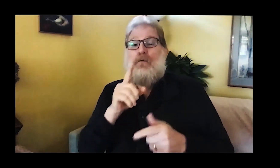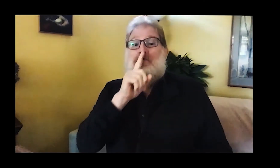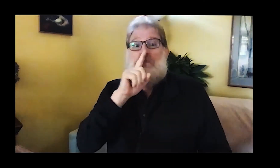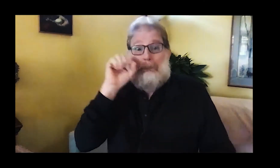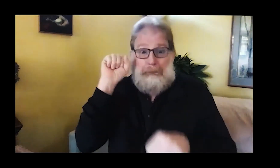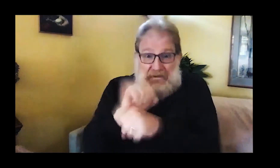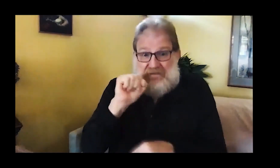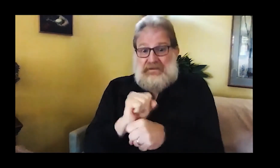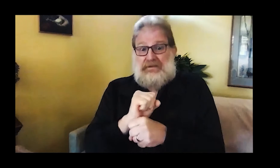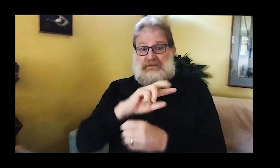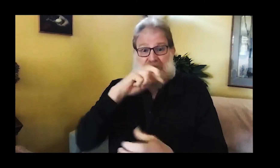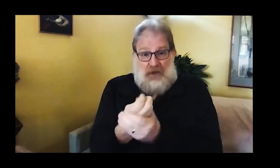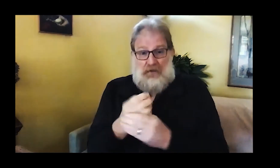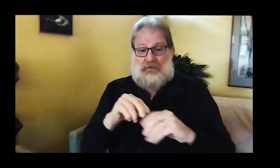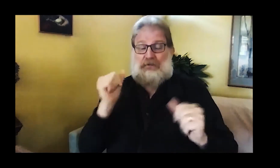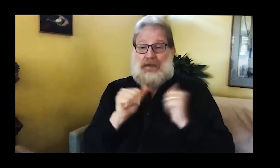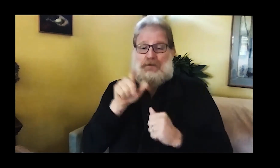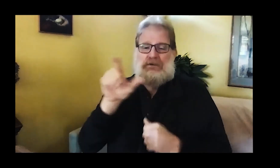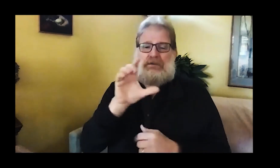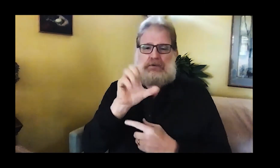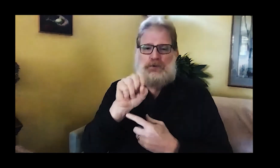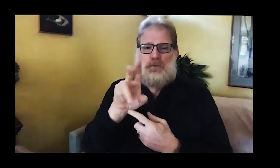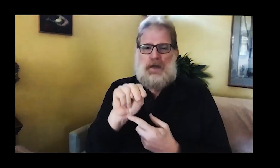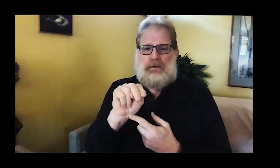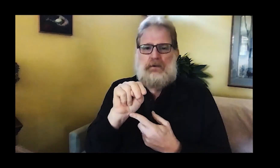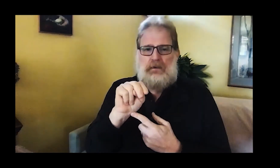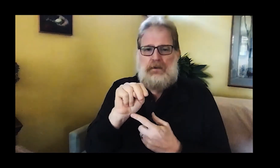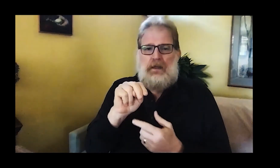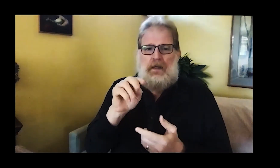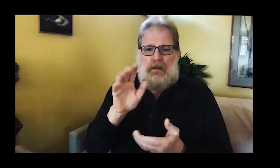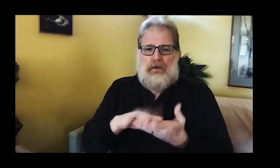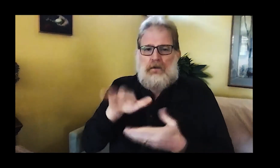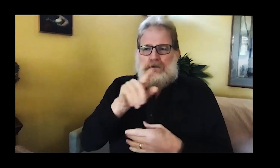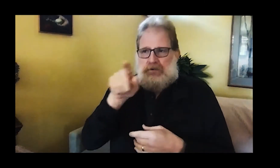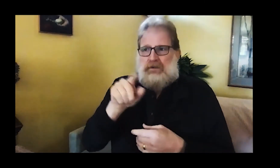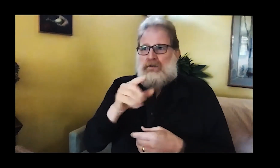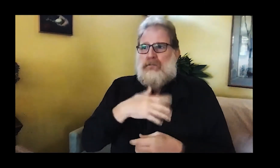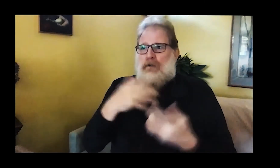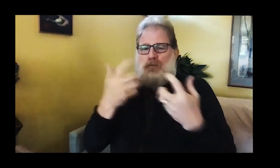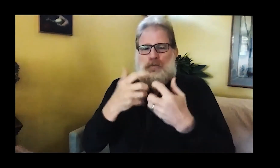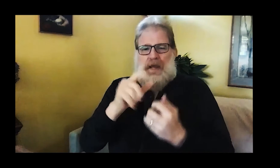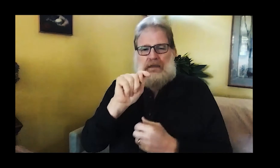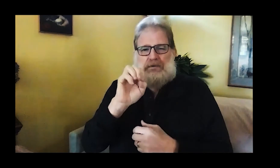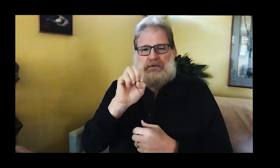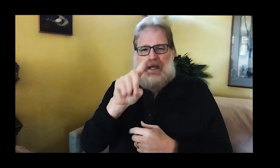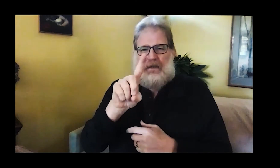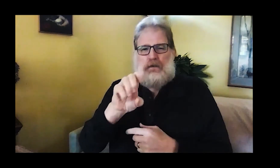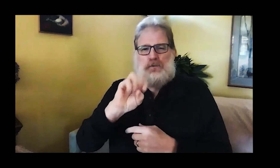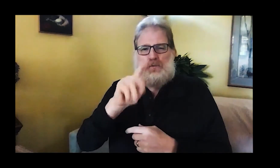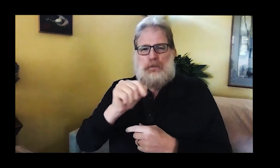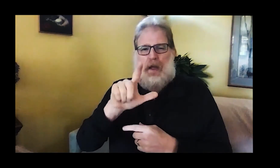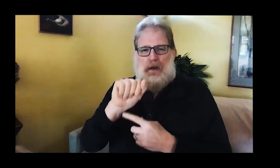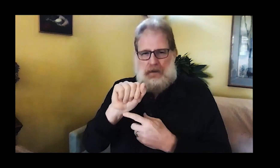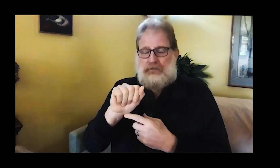I really got the acting bug when I was in college. I had a roommate, Ted Supalla, at CSUN,